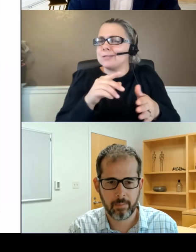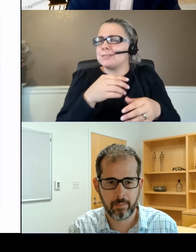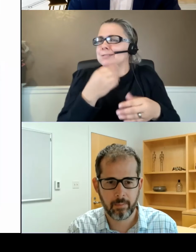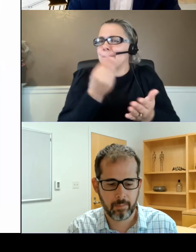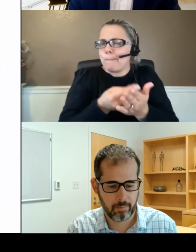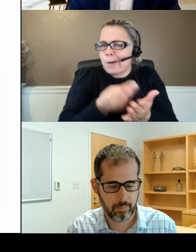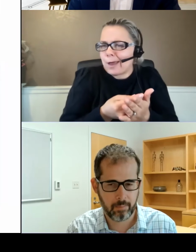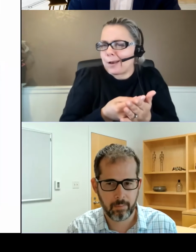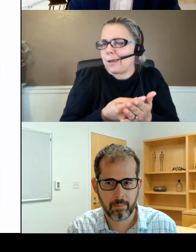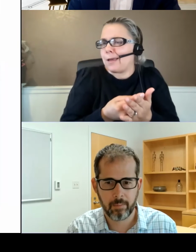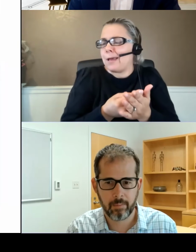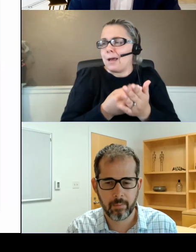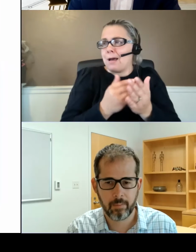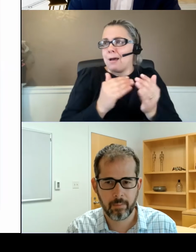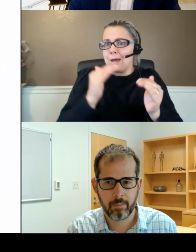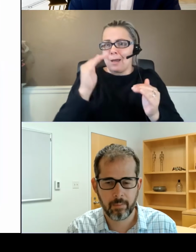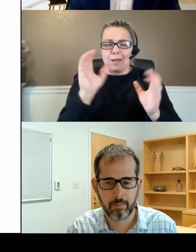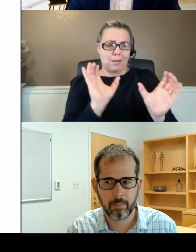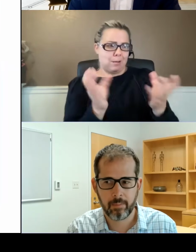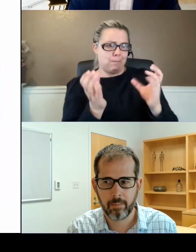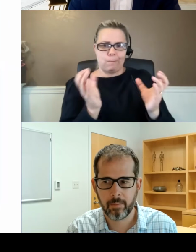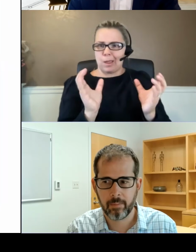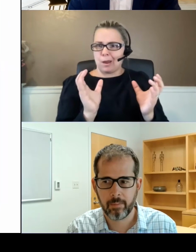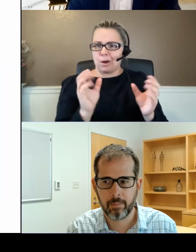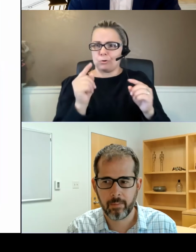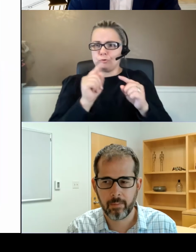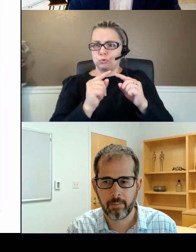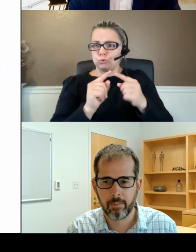to date because a person with a disability has to wait for someone else to make those updates